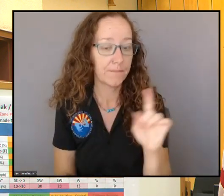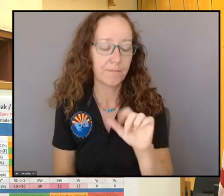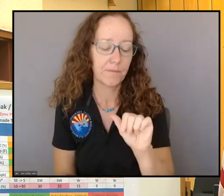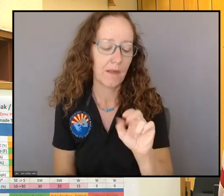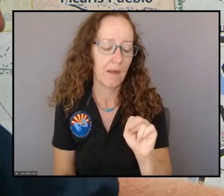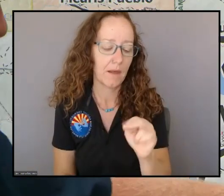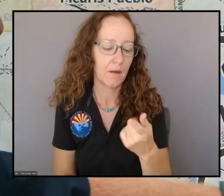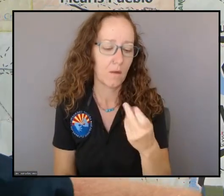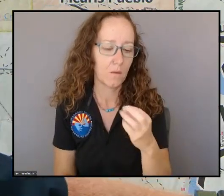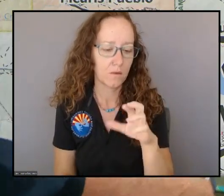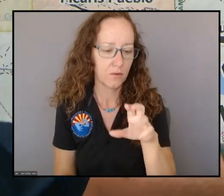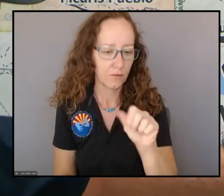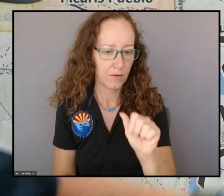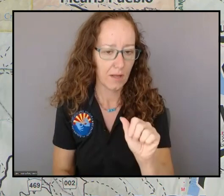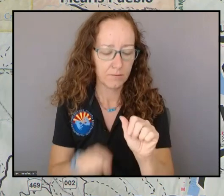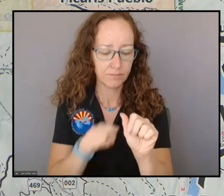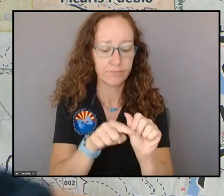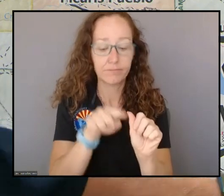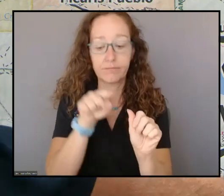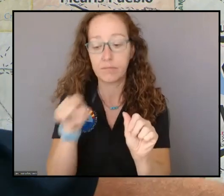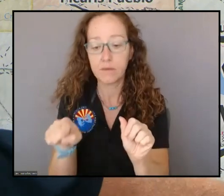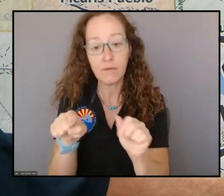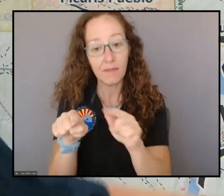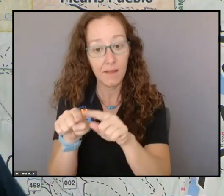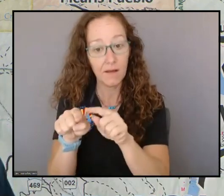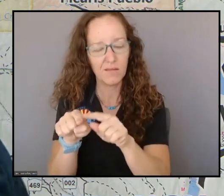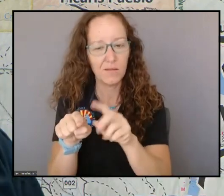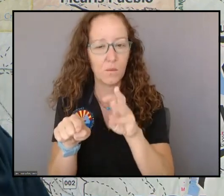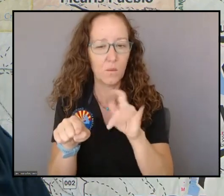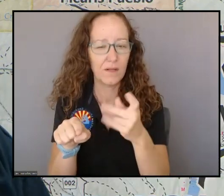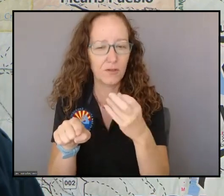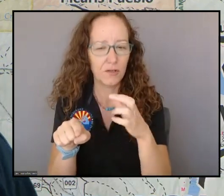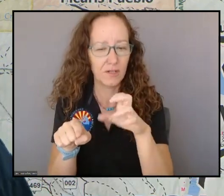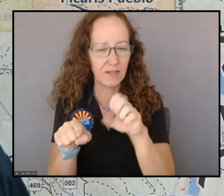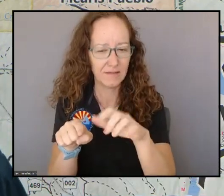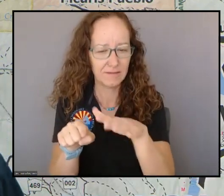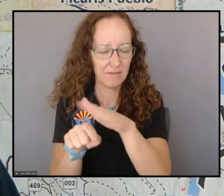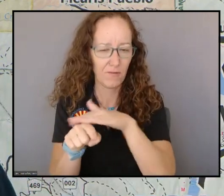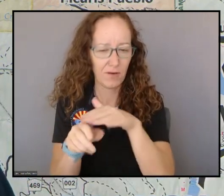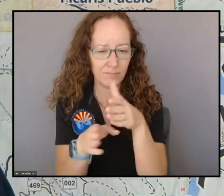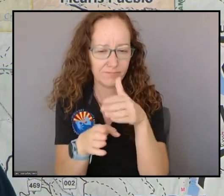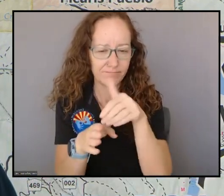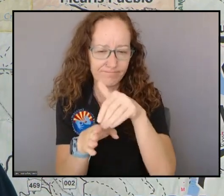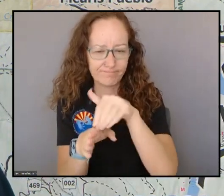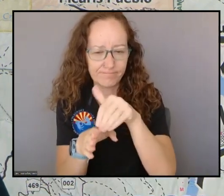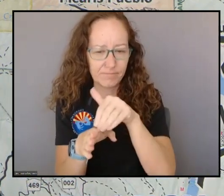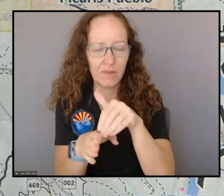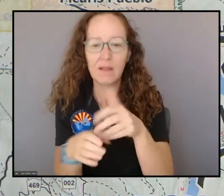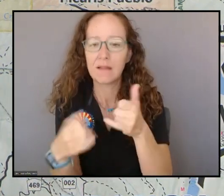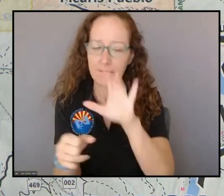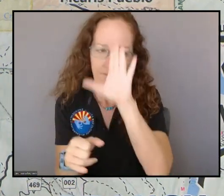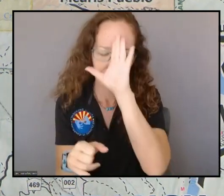west in towards the wilderness boundary. We still have hotshot crews in there holding that area and monitoring to